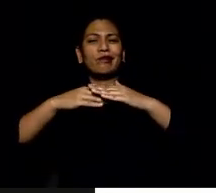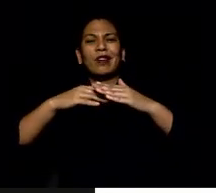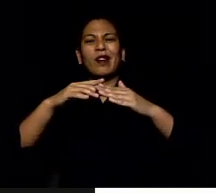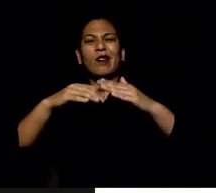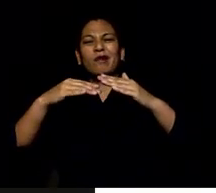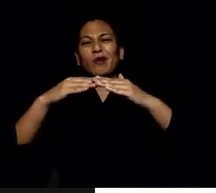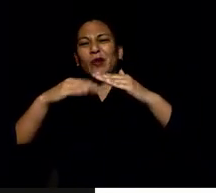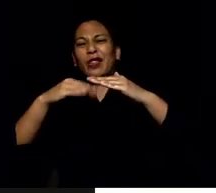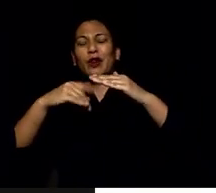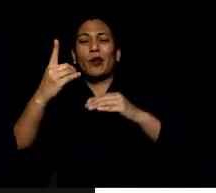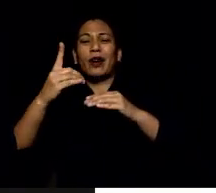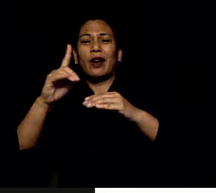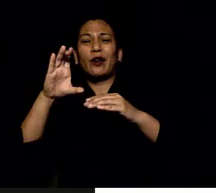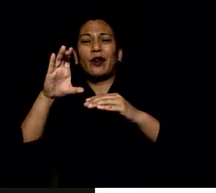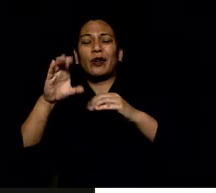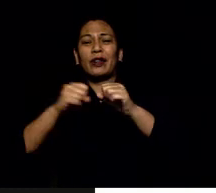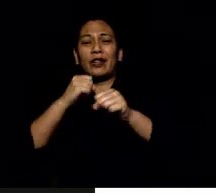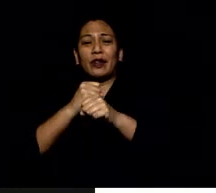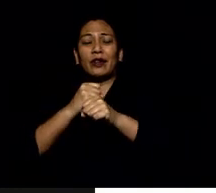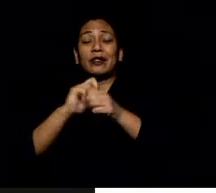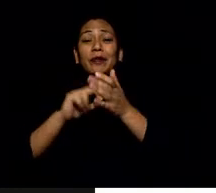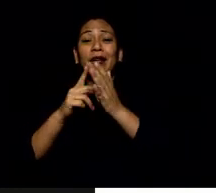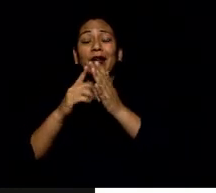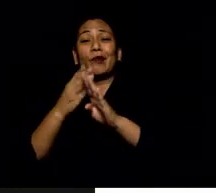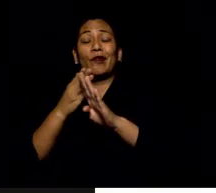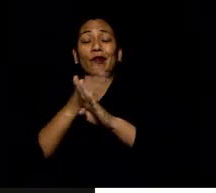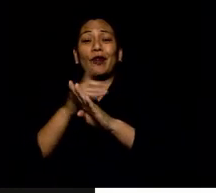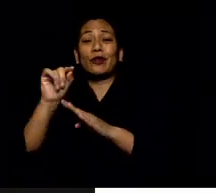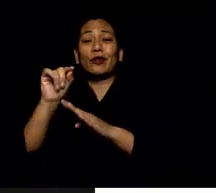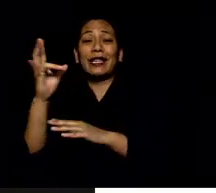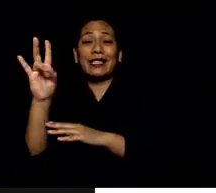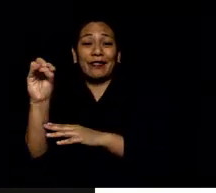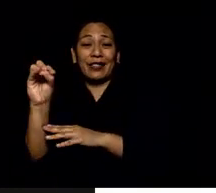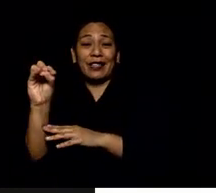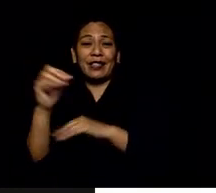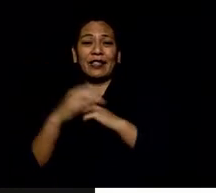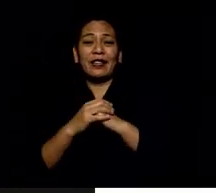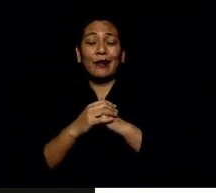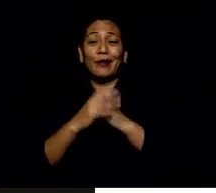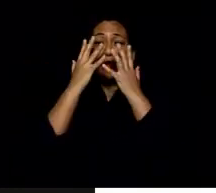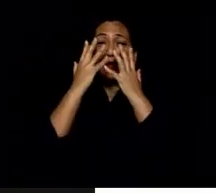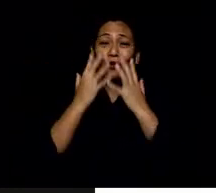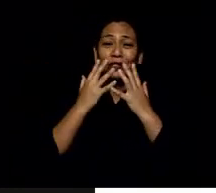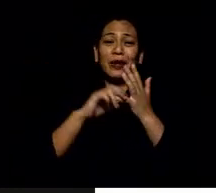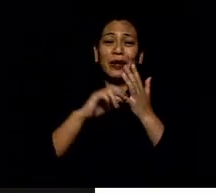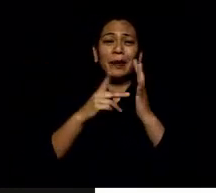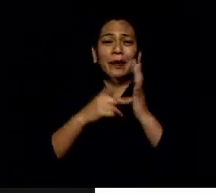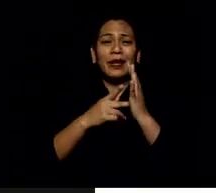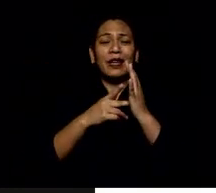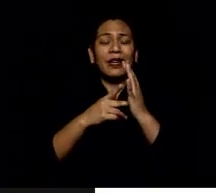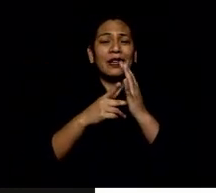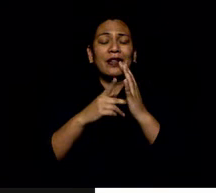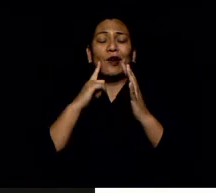So that would be by 2070. And unfortunately it means a rather sudden and uncontrollable decline